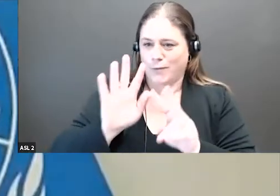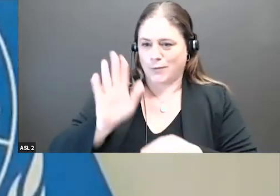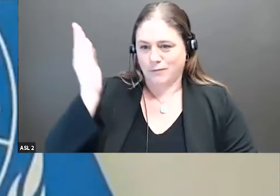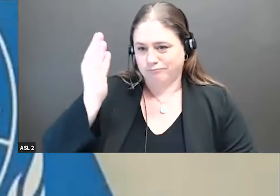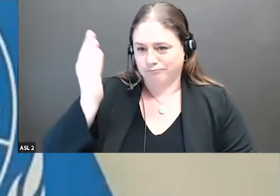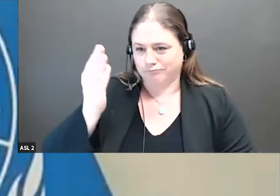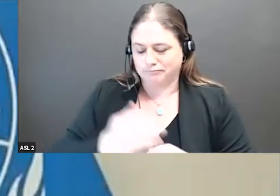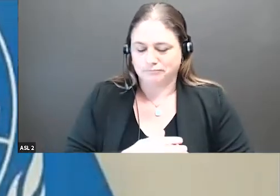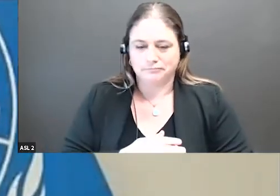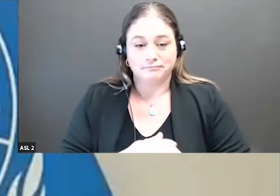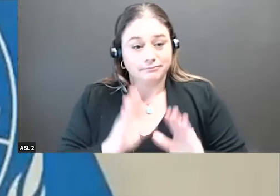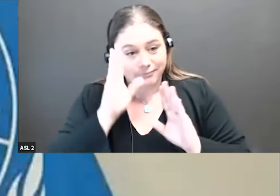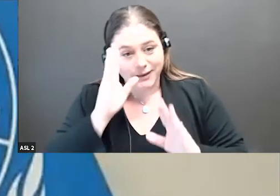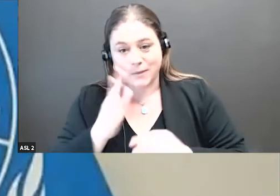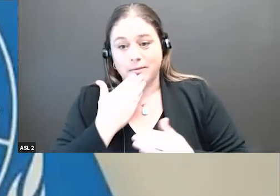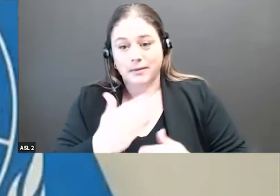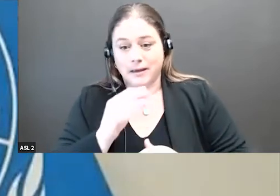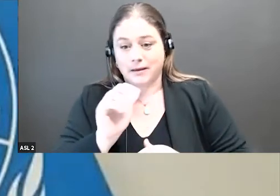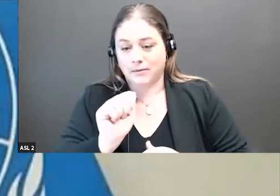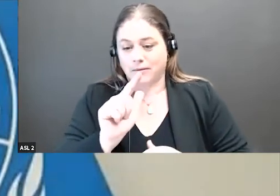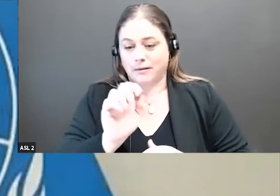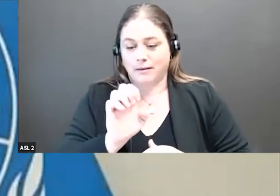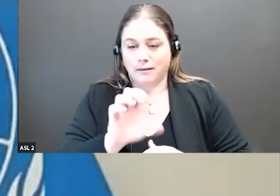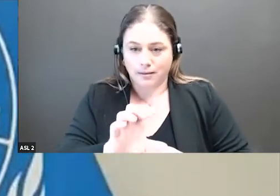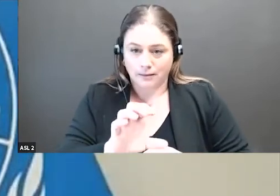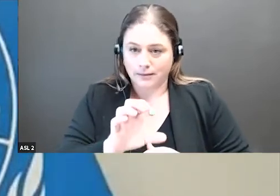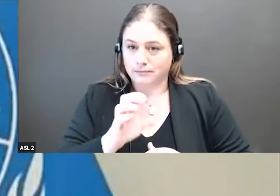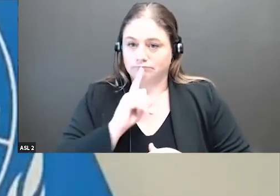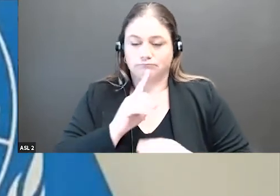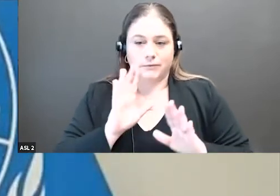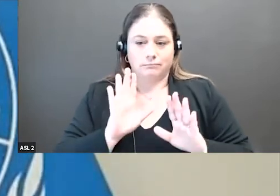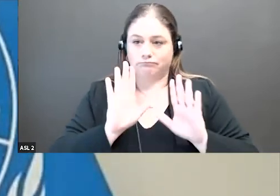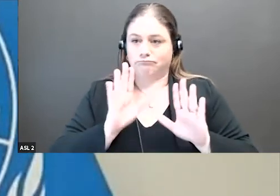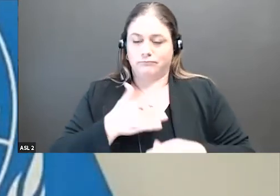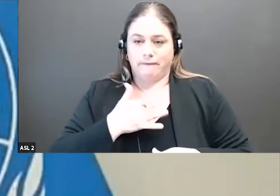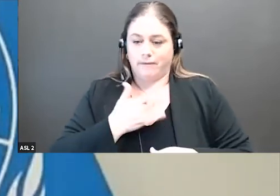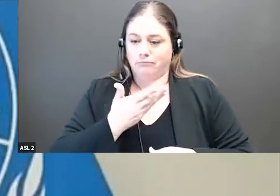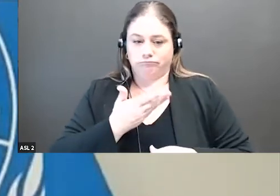Thank you very much, Alec, it's wonderful to be with all of you, and as I will mention